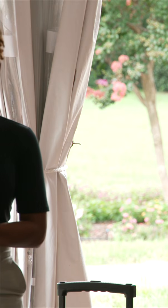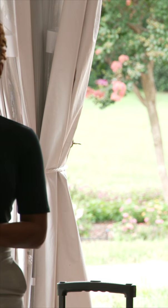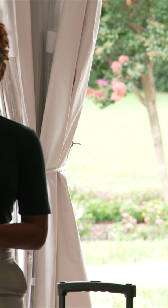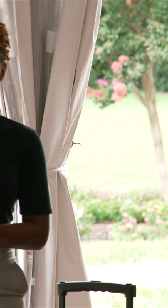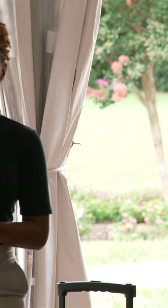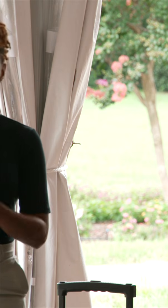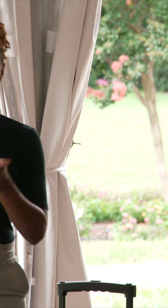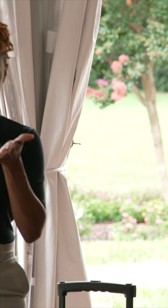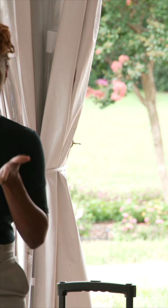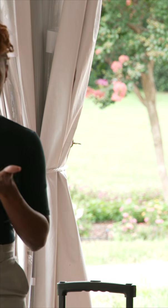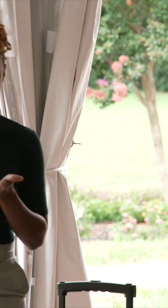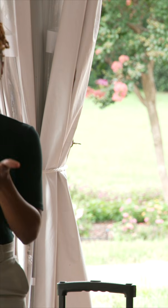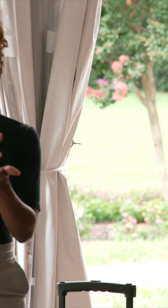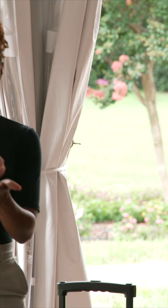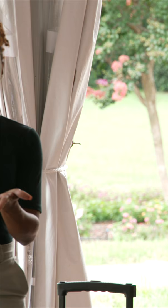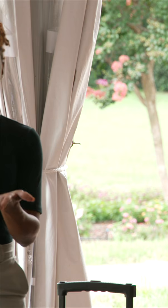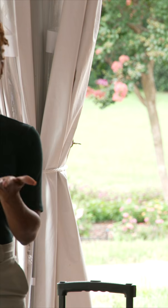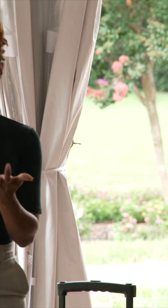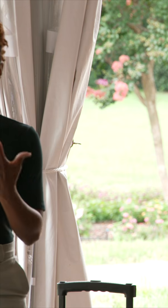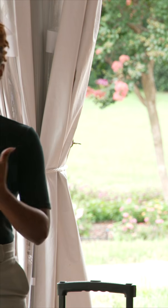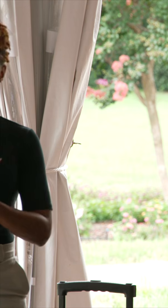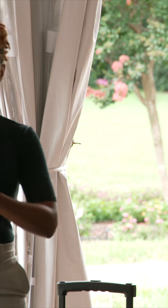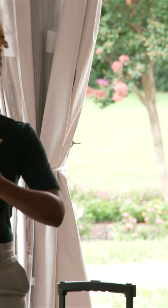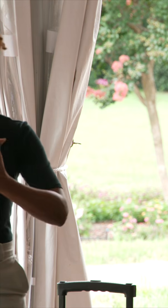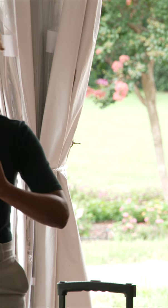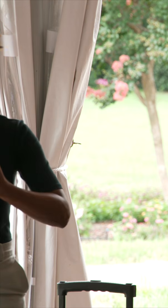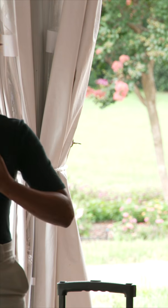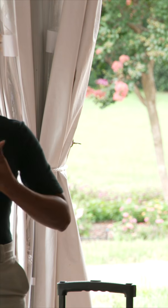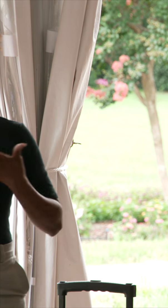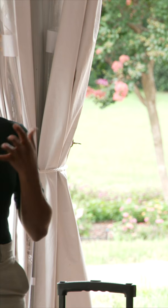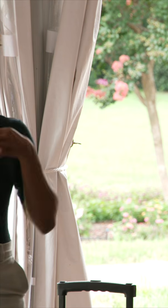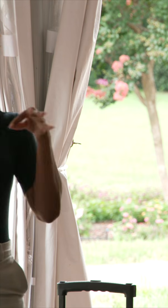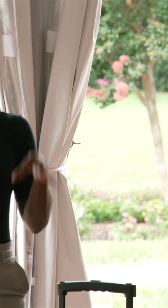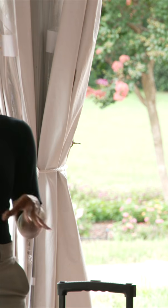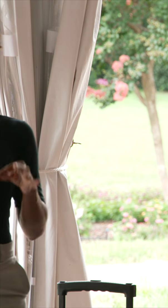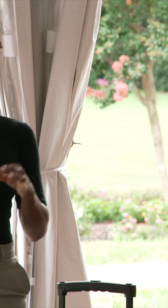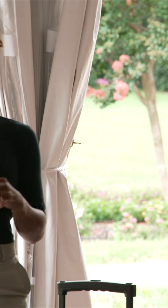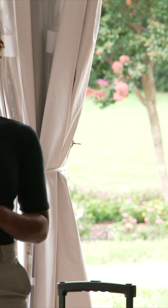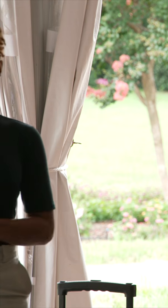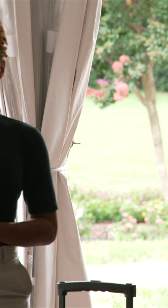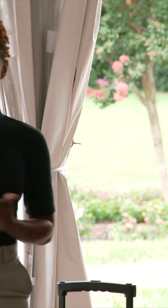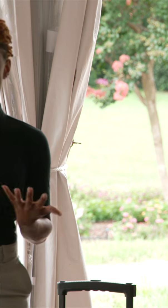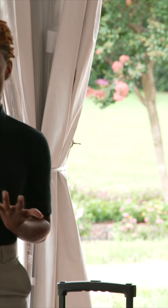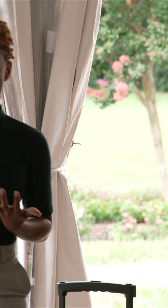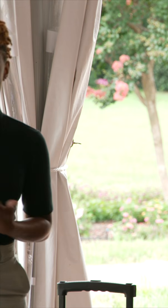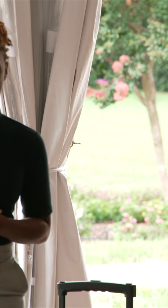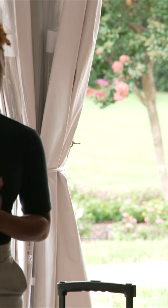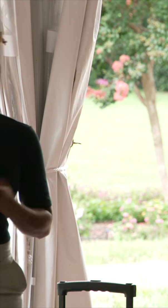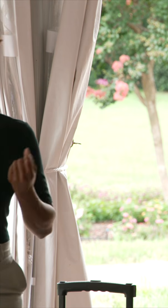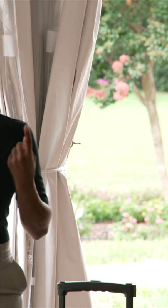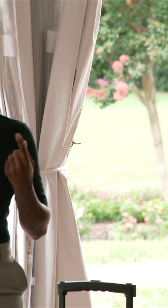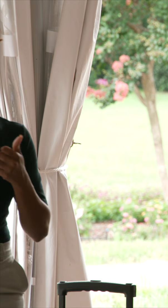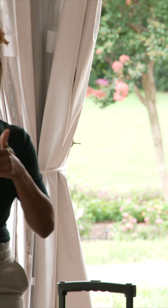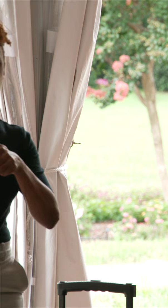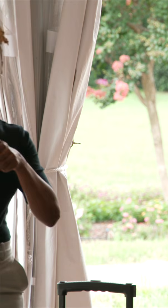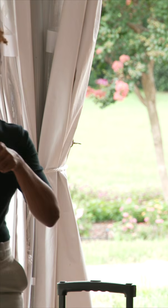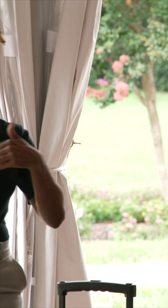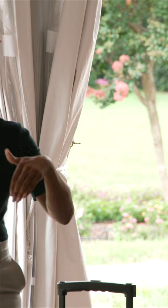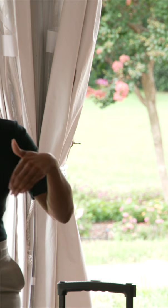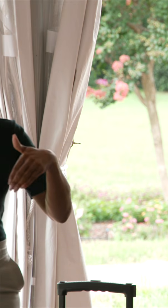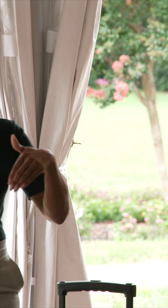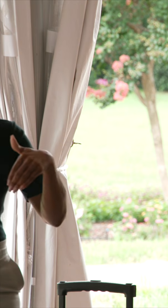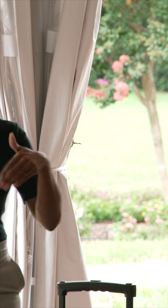I wanted to get into how I feel. I will tell you that I first learned about the Belmont Report